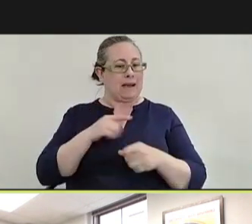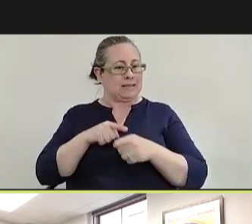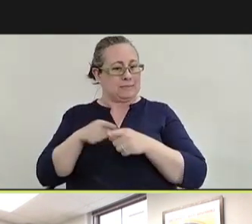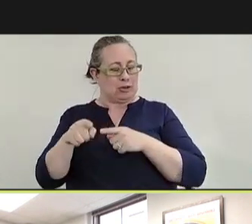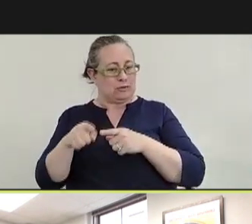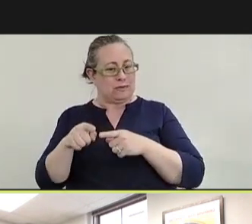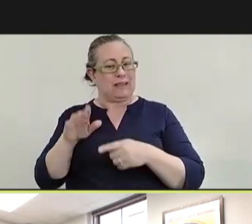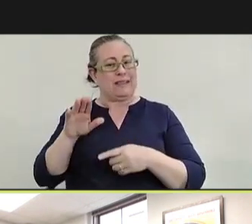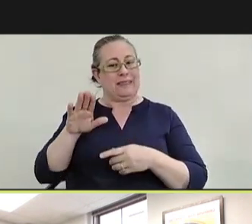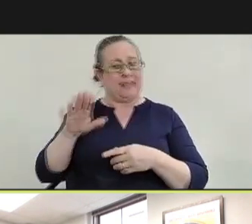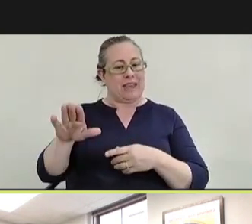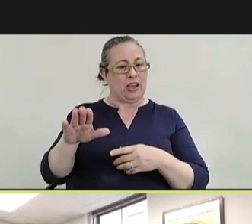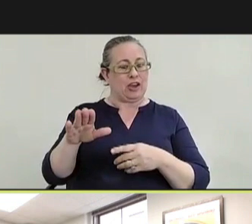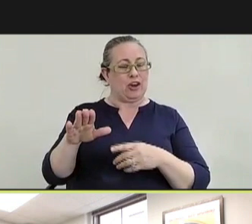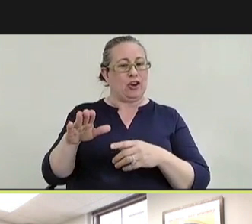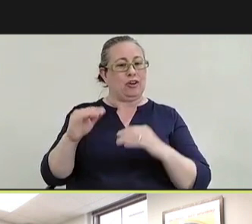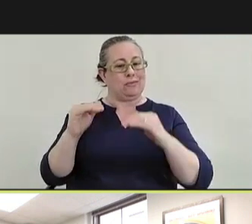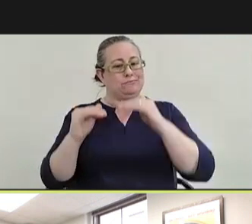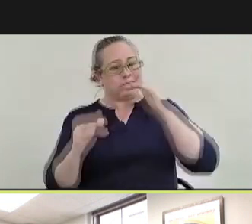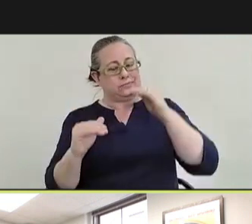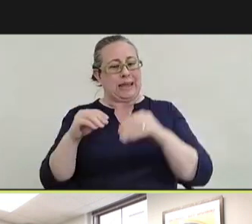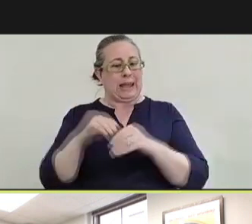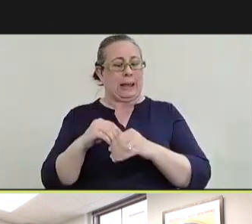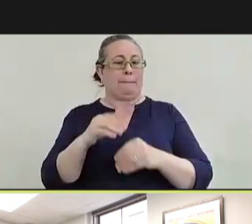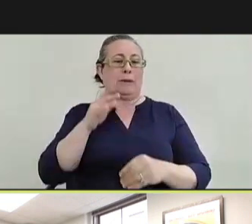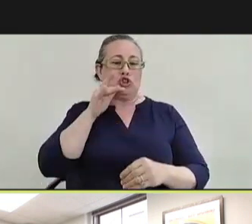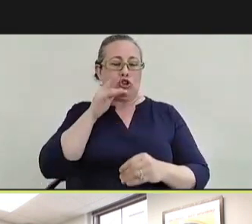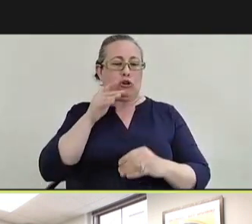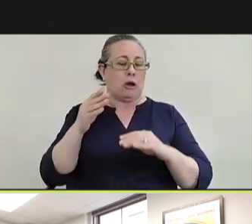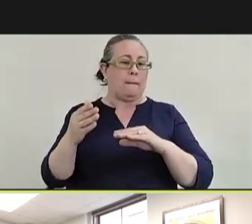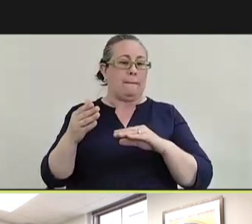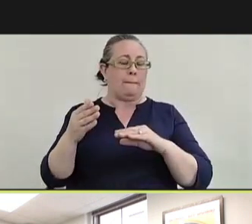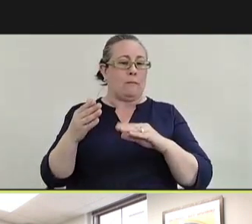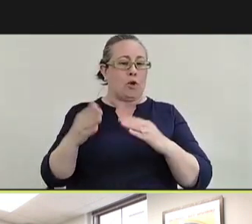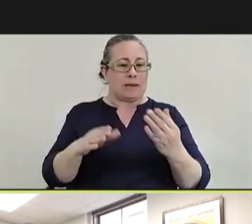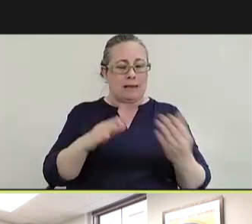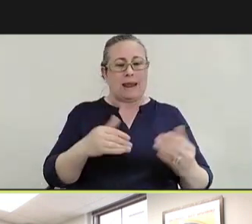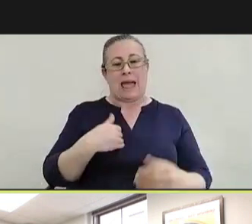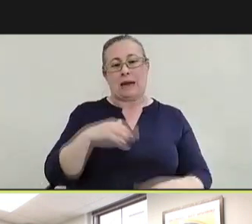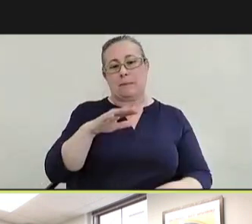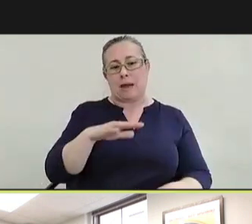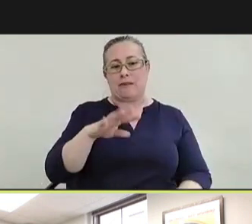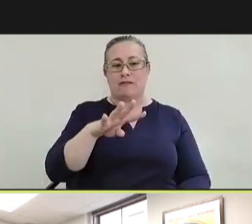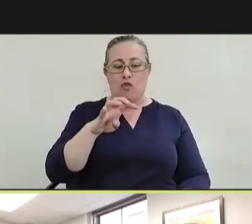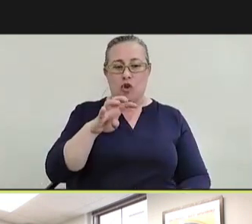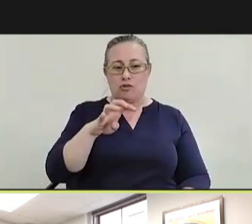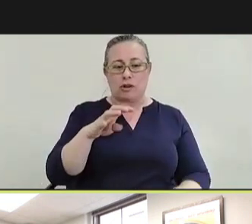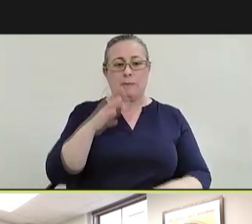mortality. We had about 400 maternal deaths in the United States, which is about 40 percent of all